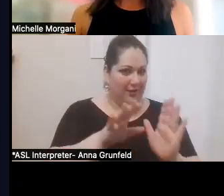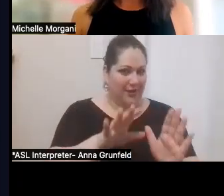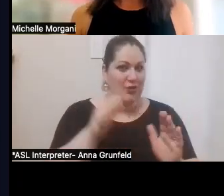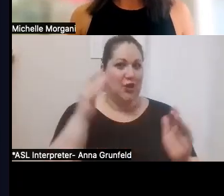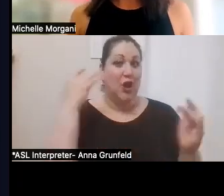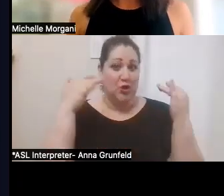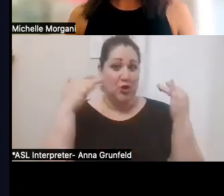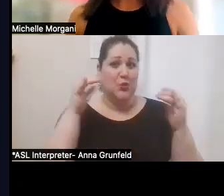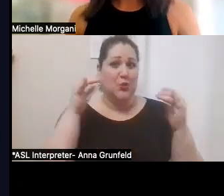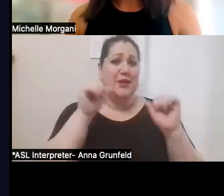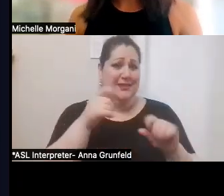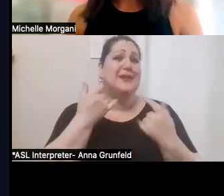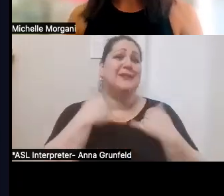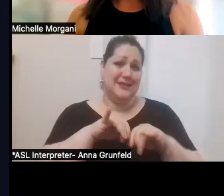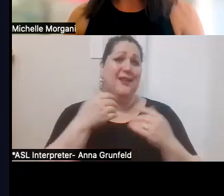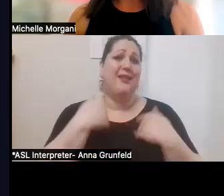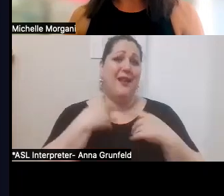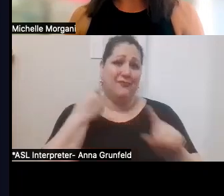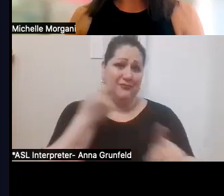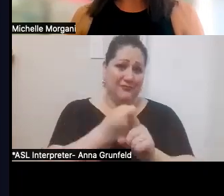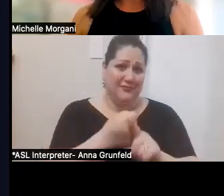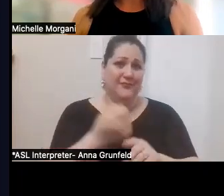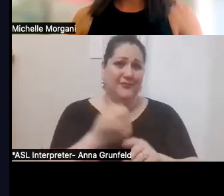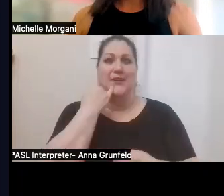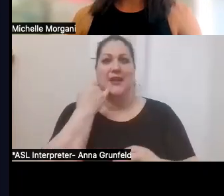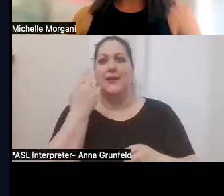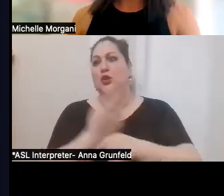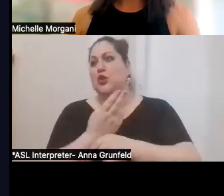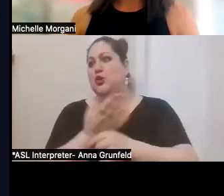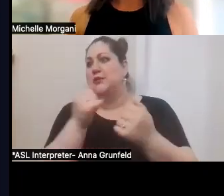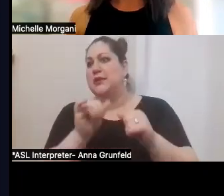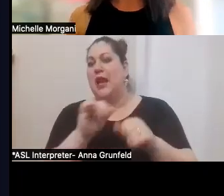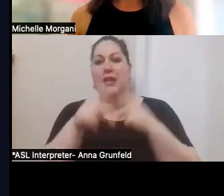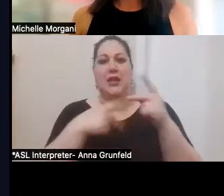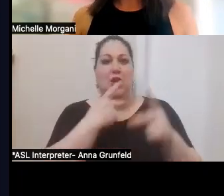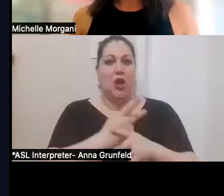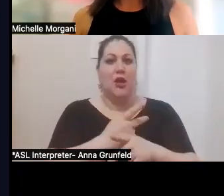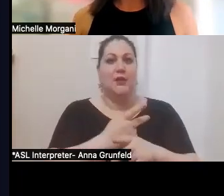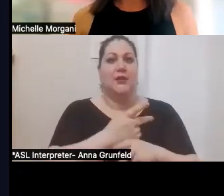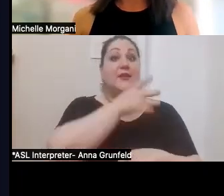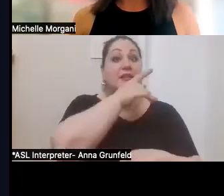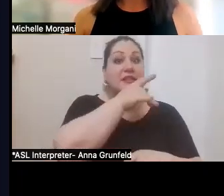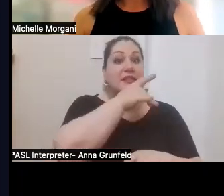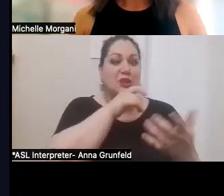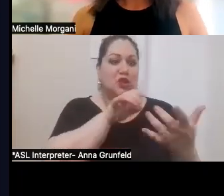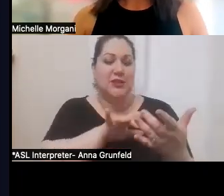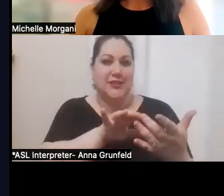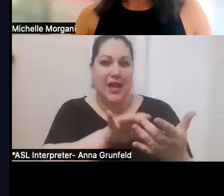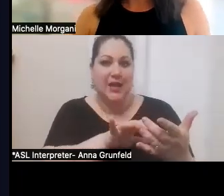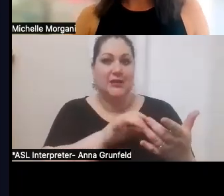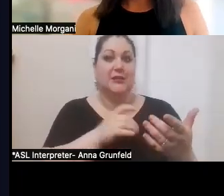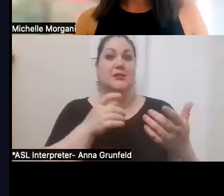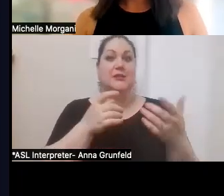have an interference if you are using any kind of speech to text software, so we do want to be considering those components.